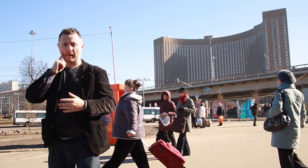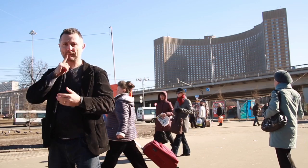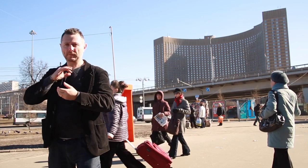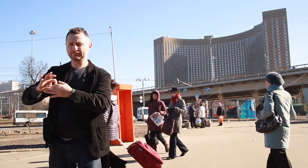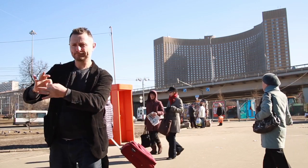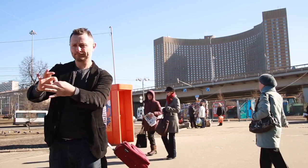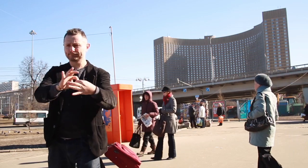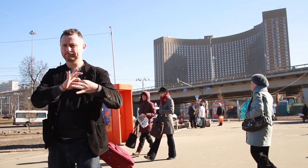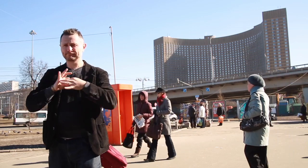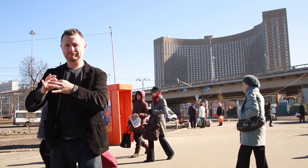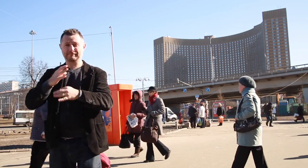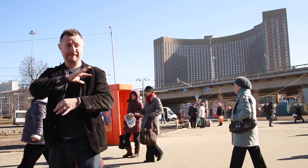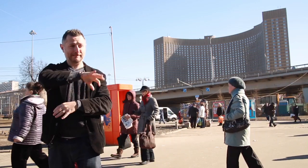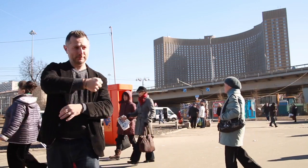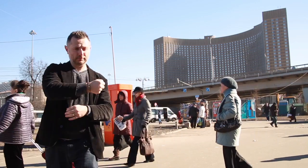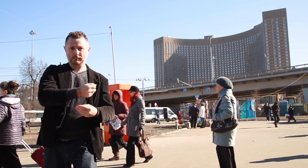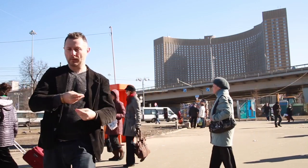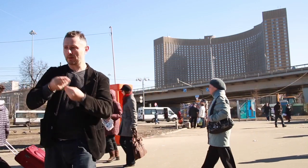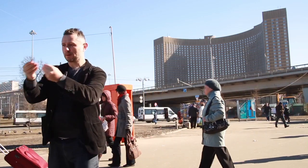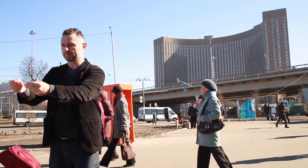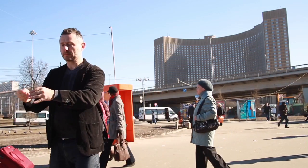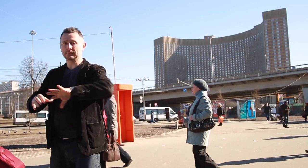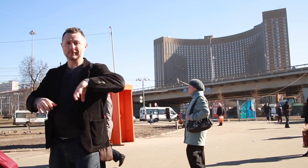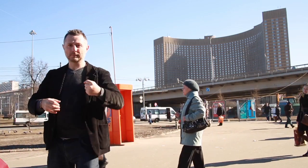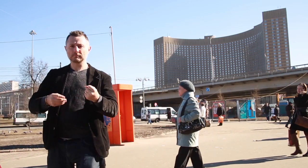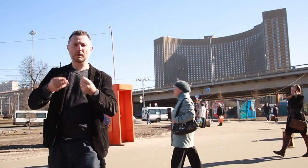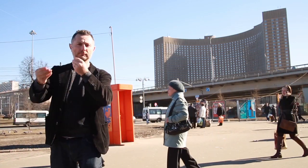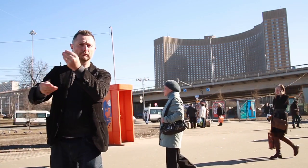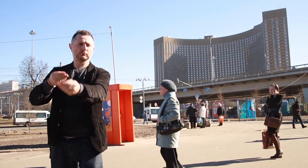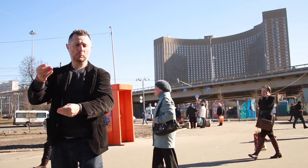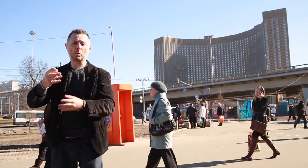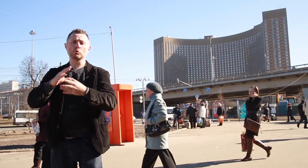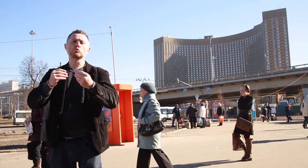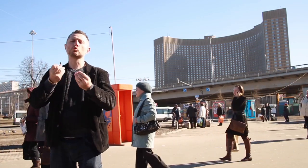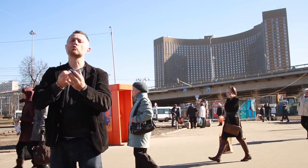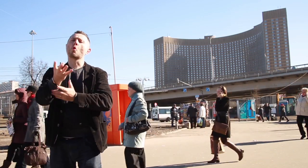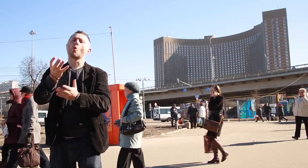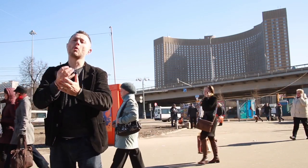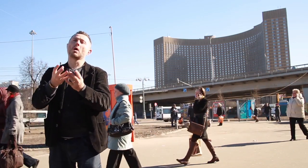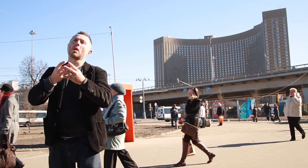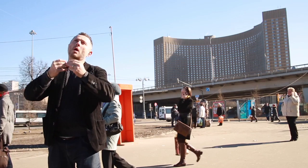the speculators, impostors, thieves, and buyers would become united. This is just one of many stories